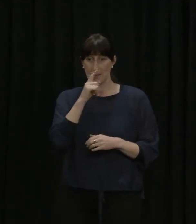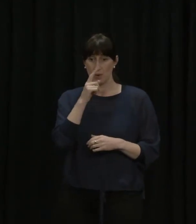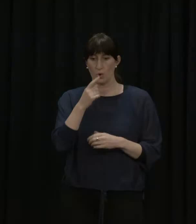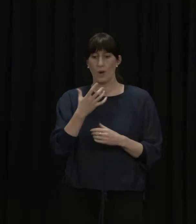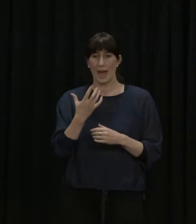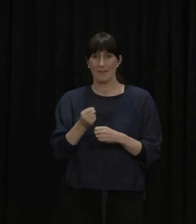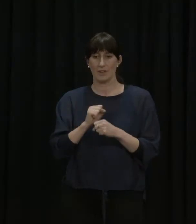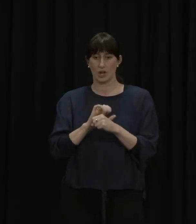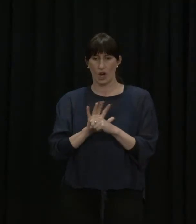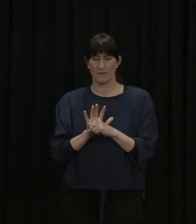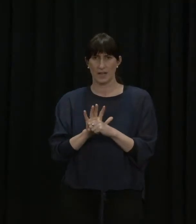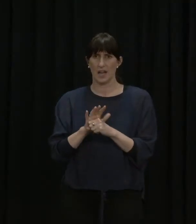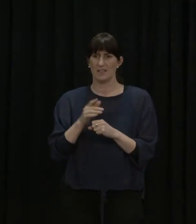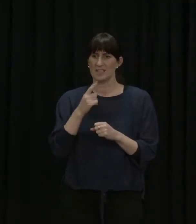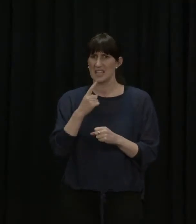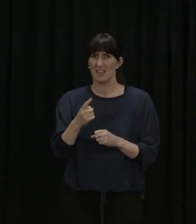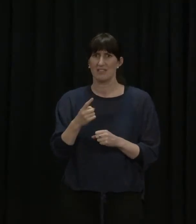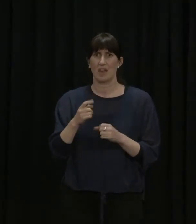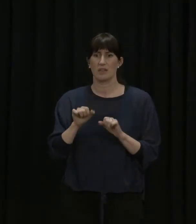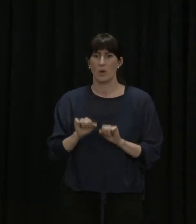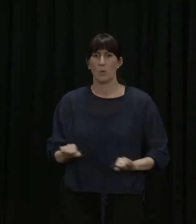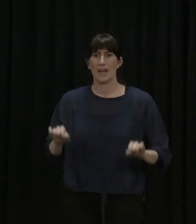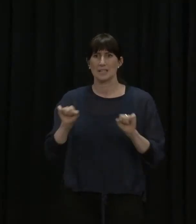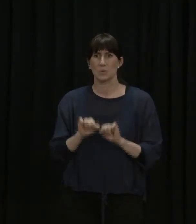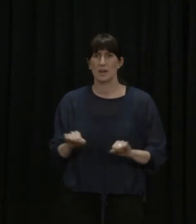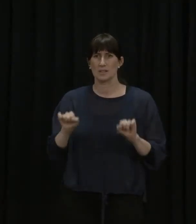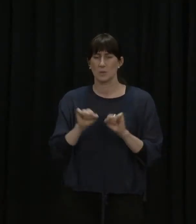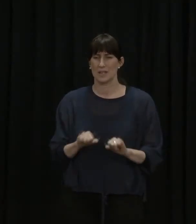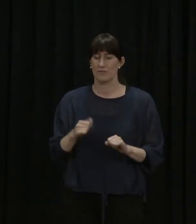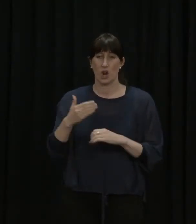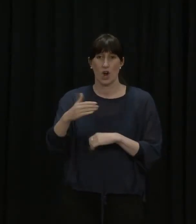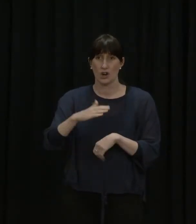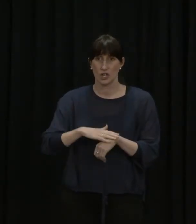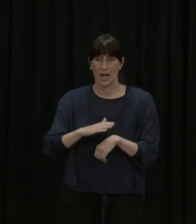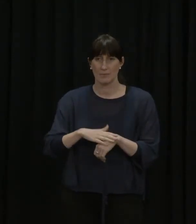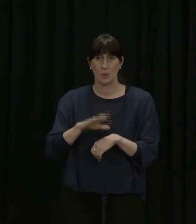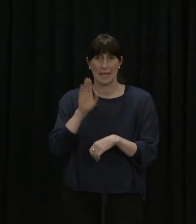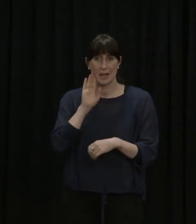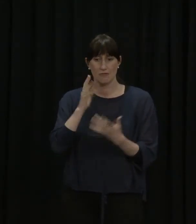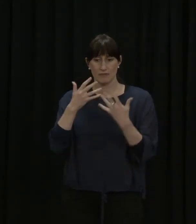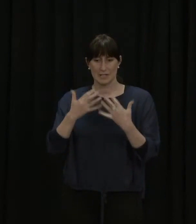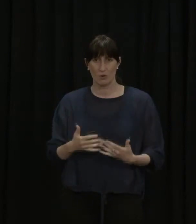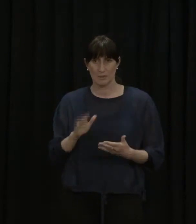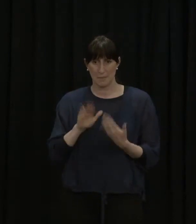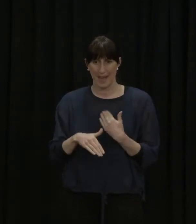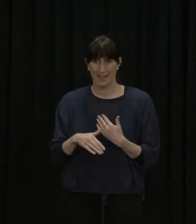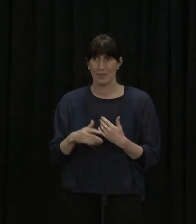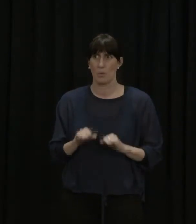600 positive tests took moe than 24 hours to be notified,